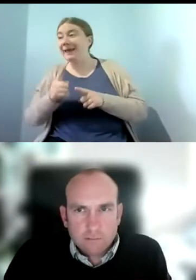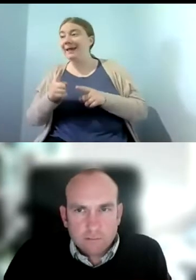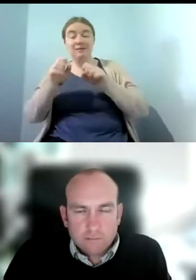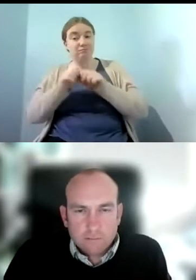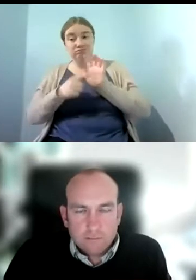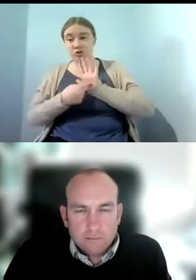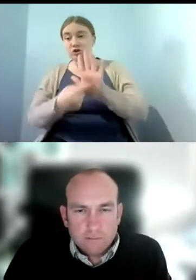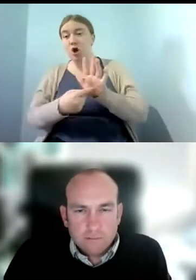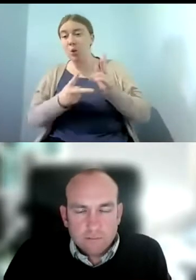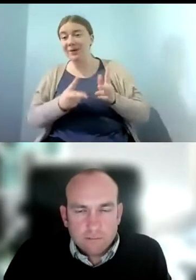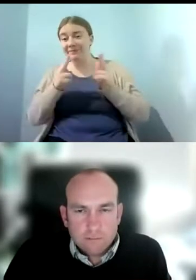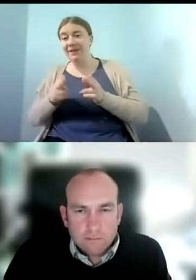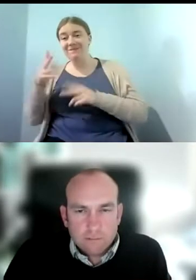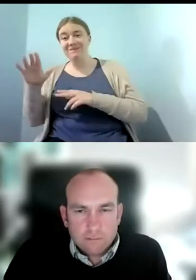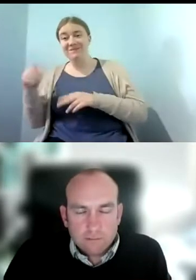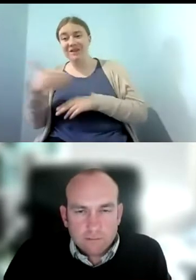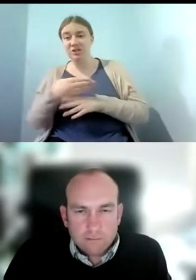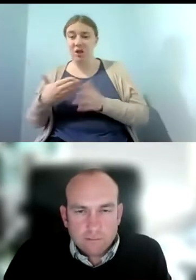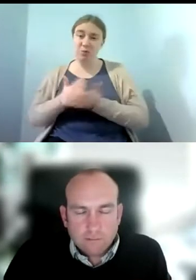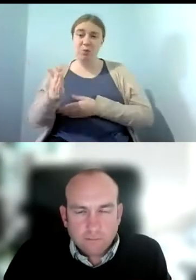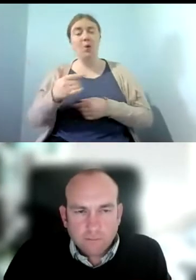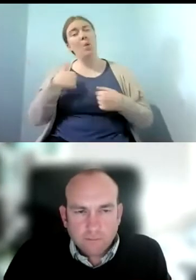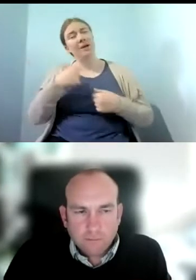the snippets of fish coming through we have to we have to see what's viable